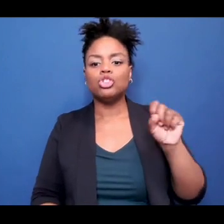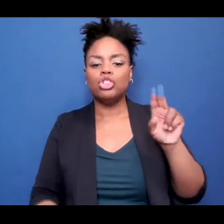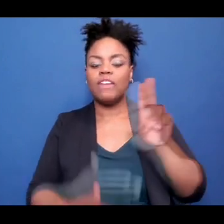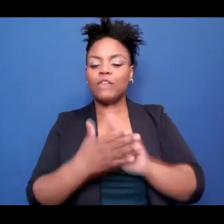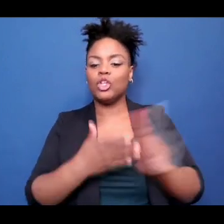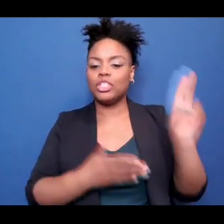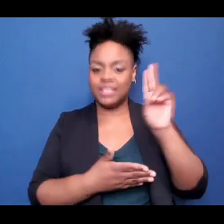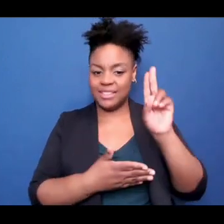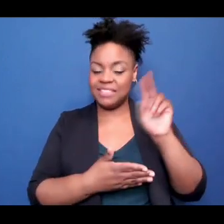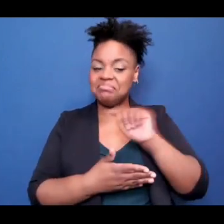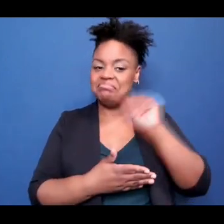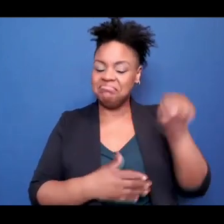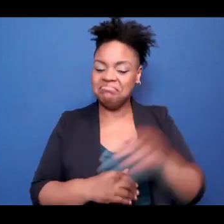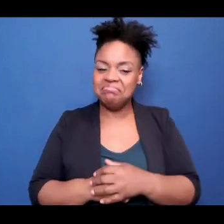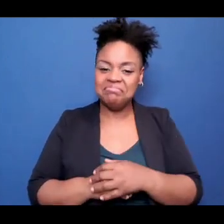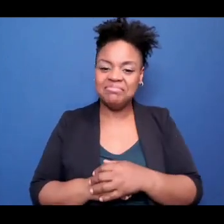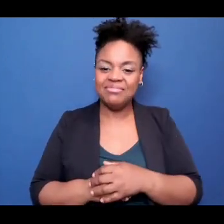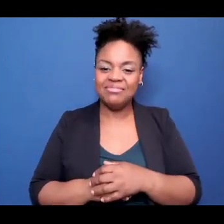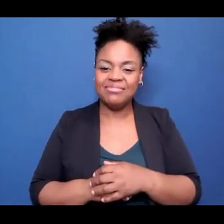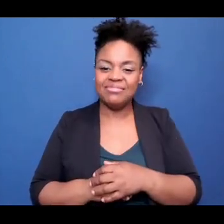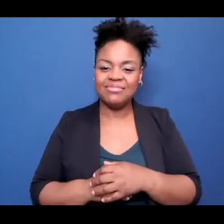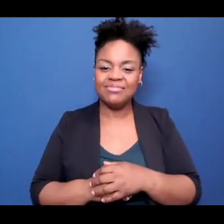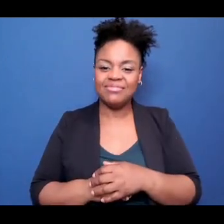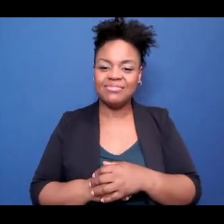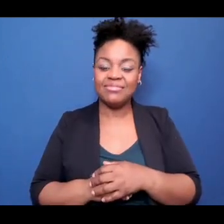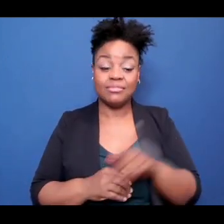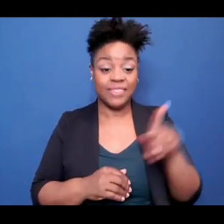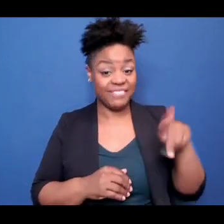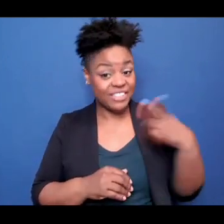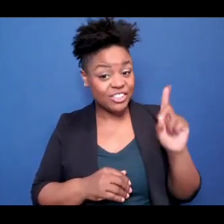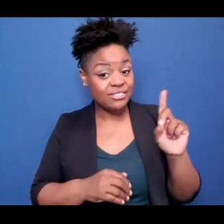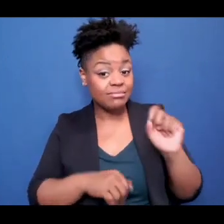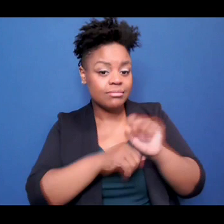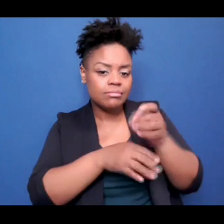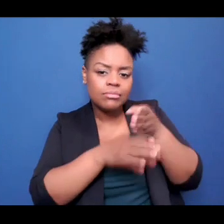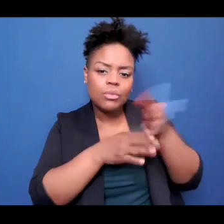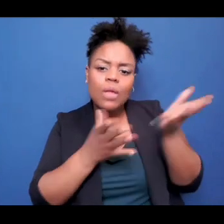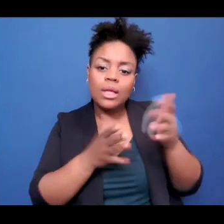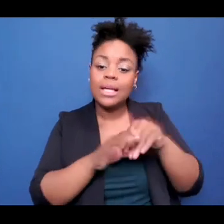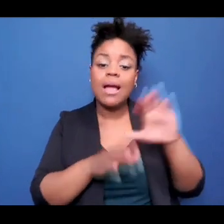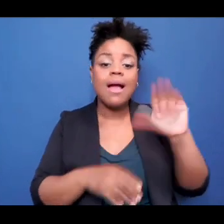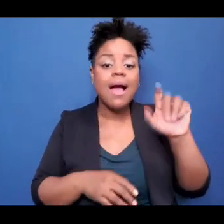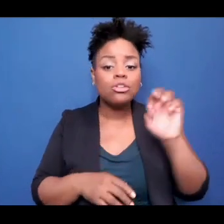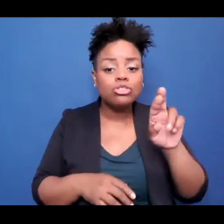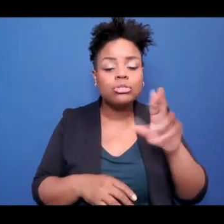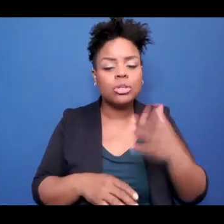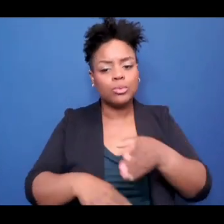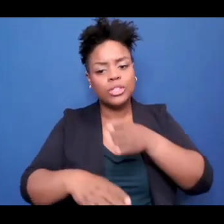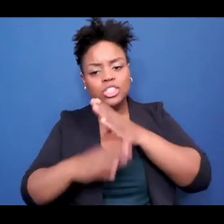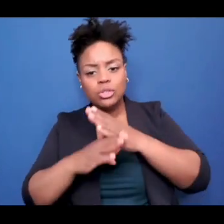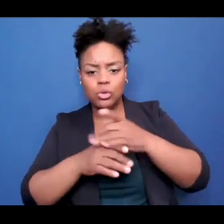PSYCHOLOGY FROM ST. JOHNS UNIVERSITY IN QUEENS NEW YORK. SHE COMPLETED HER POSTDOCTORAL TRAINING IN CANCER PREVENTION